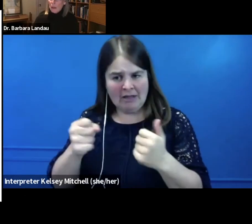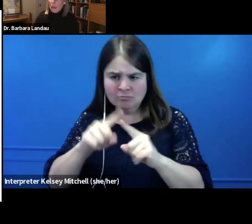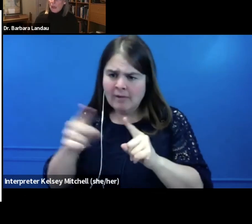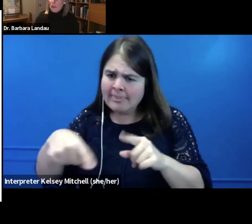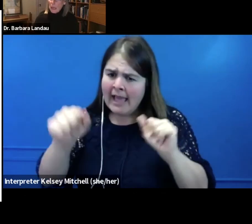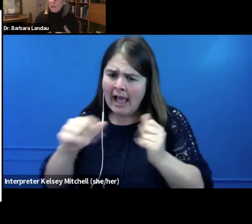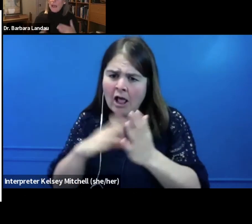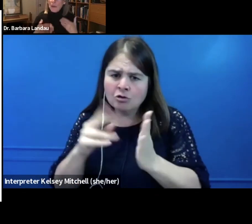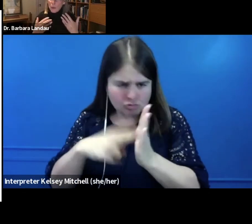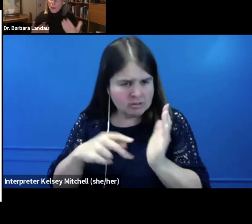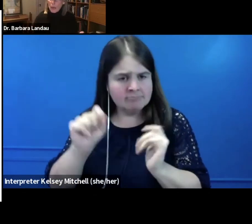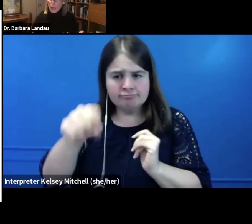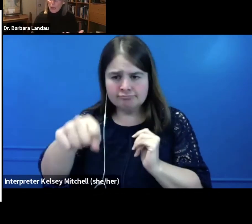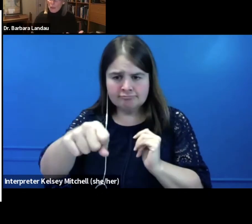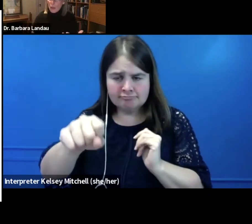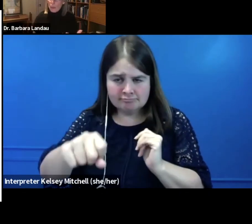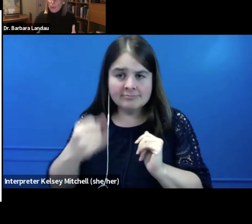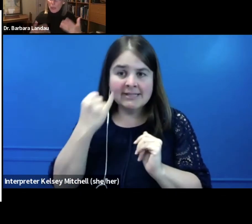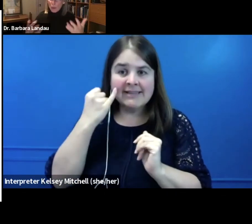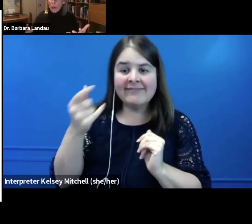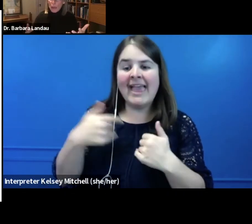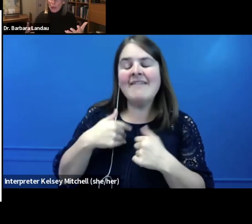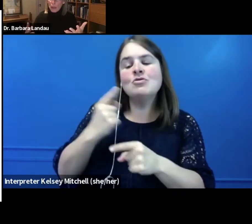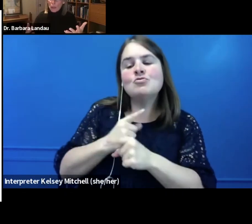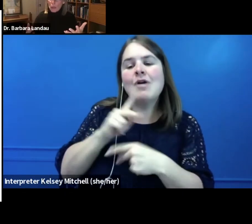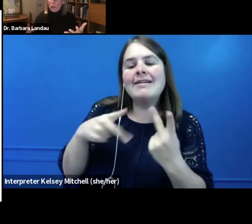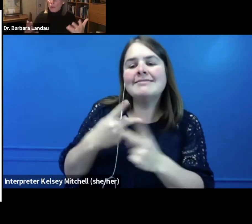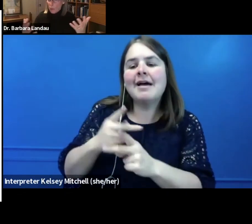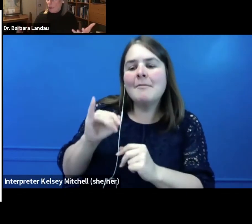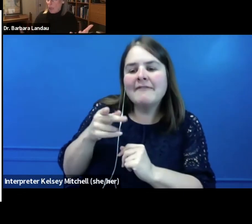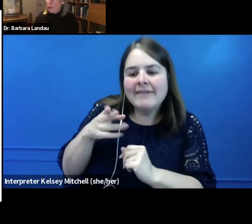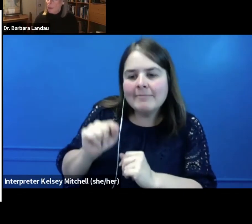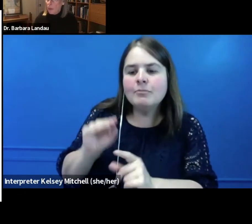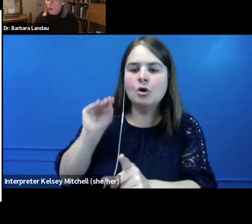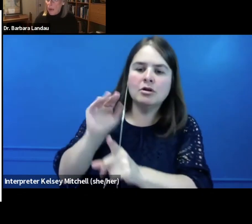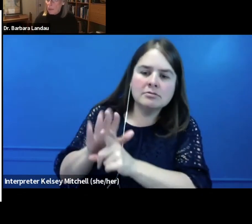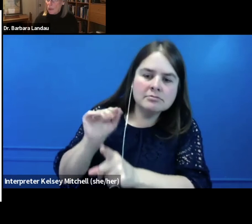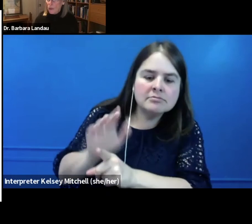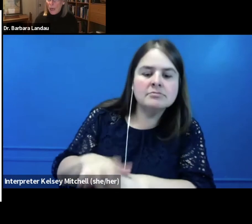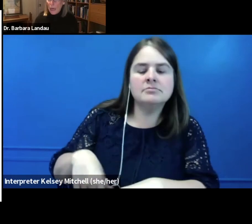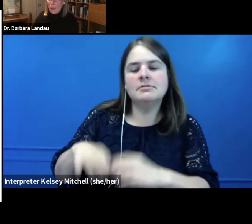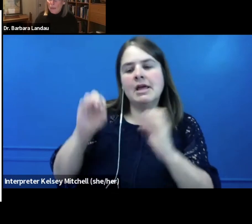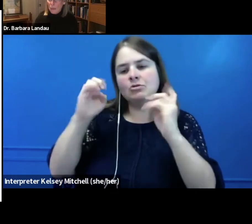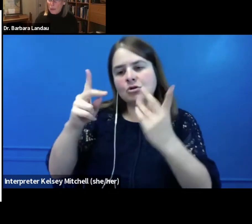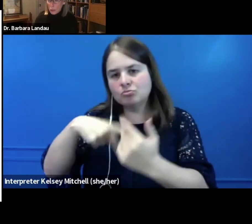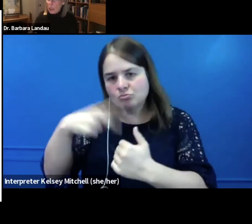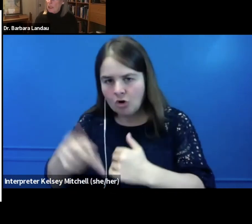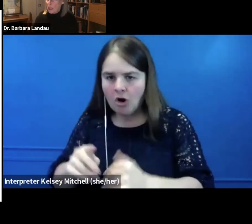um if they have the right kinds of input and the right kinds of educational